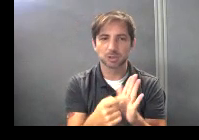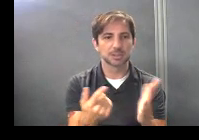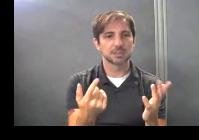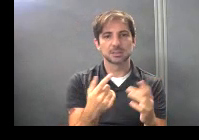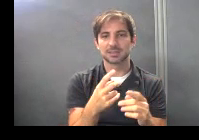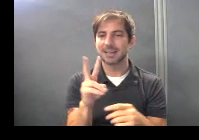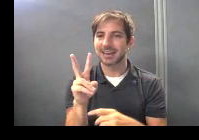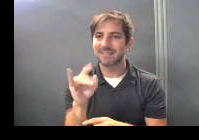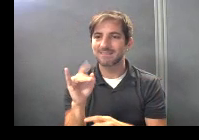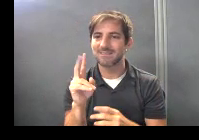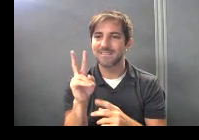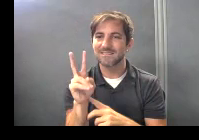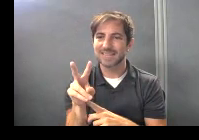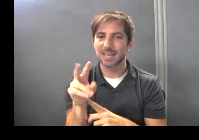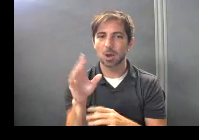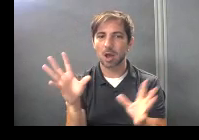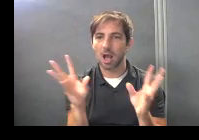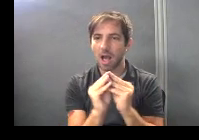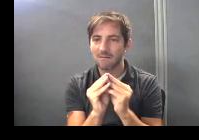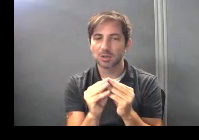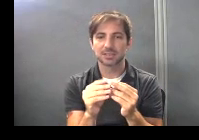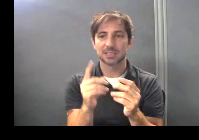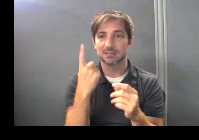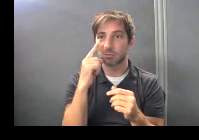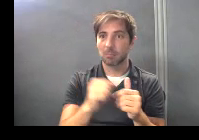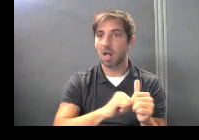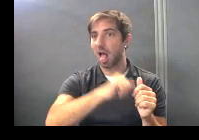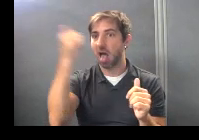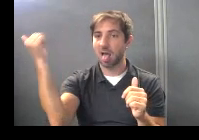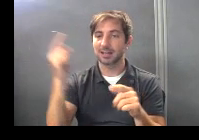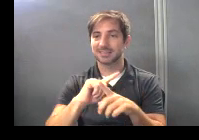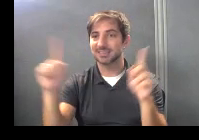THE COUNTRY IN WAYS I HAVE NOT BEFORE AND ONLINE LEARNING EVENTS AND CONFERENCES.